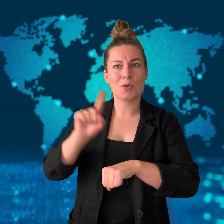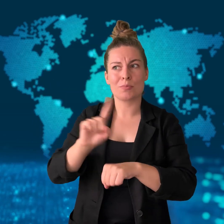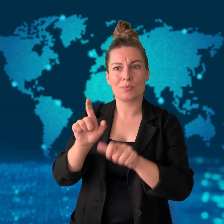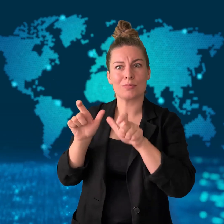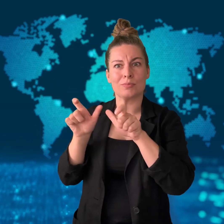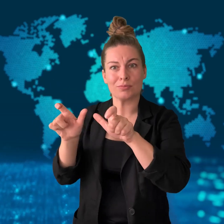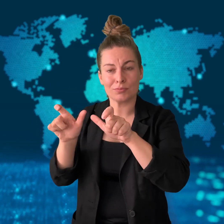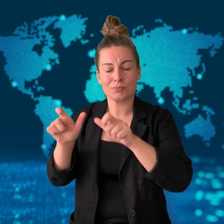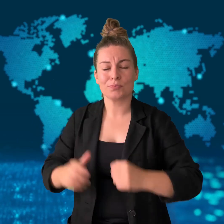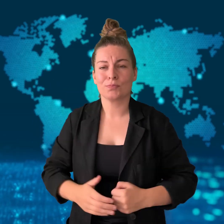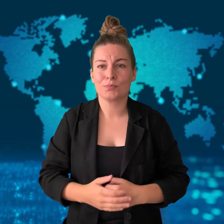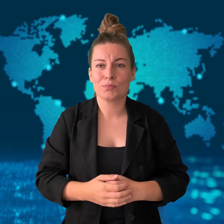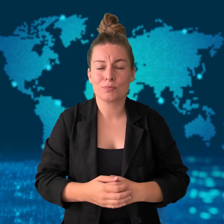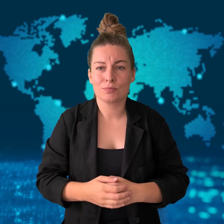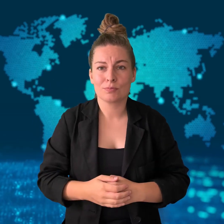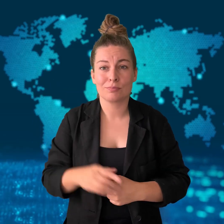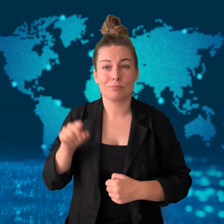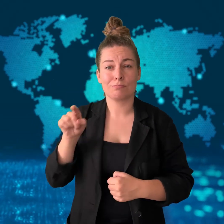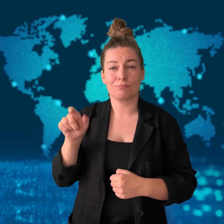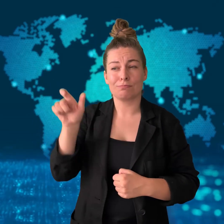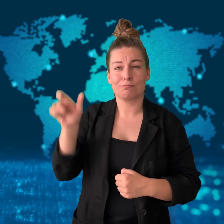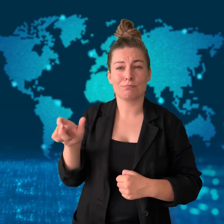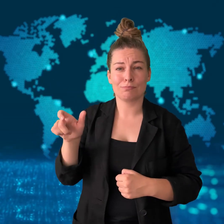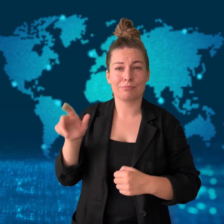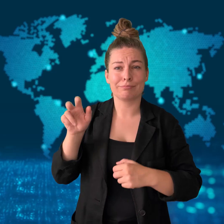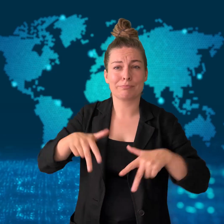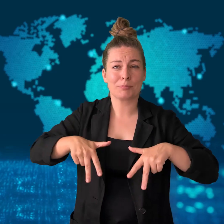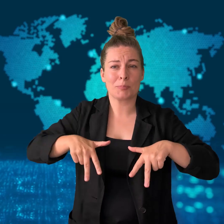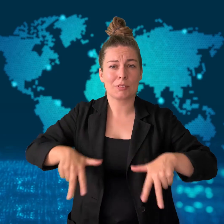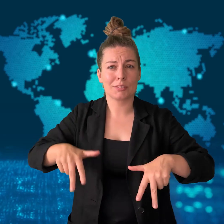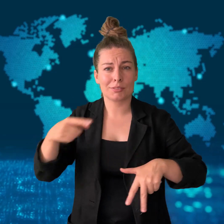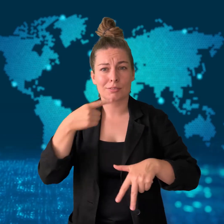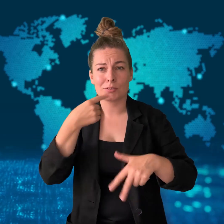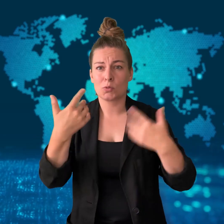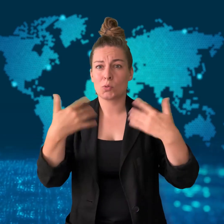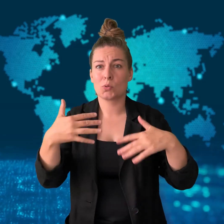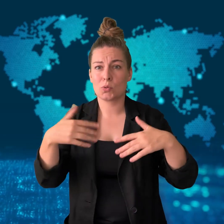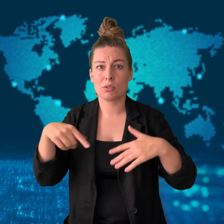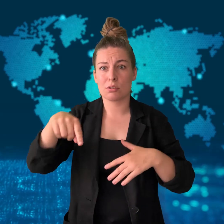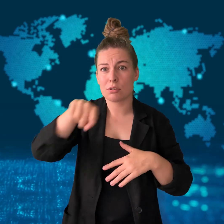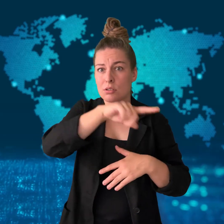He focused on governments that are